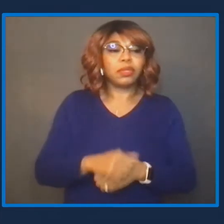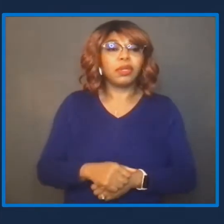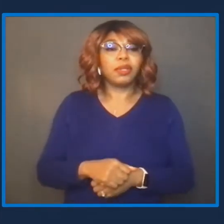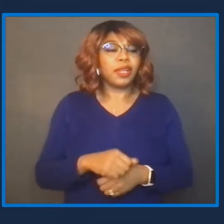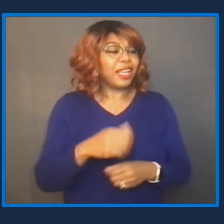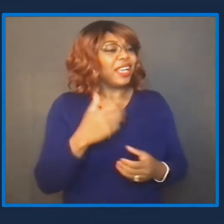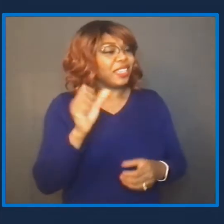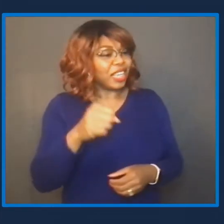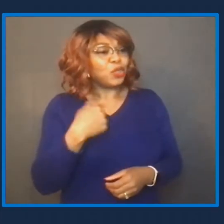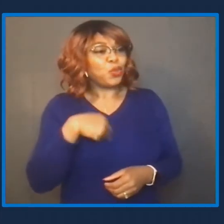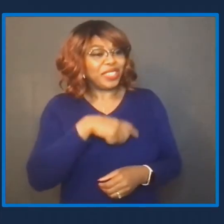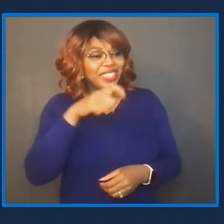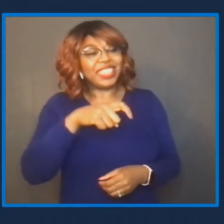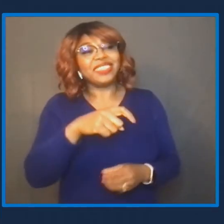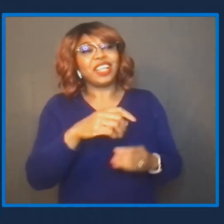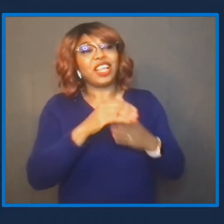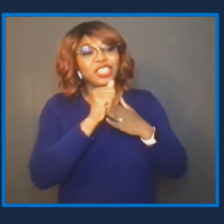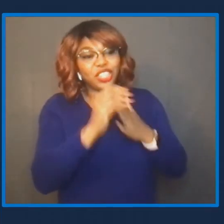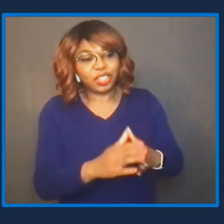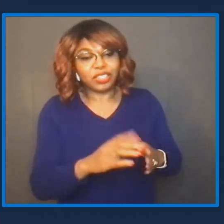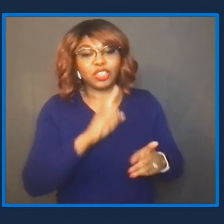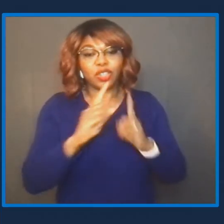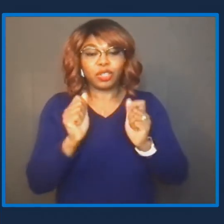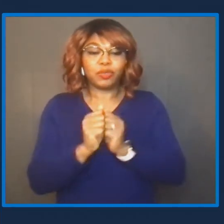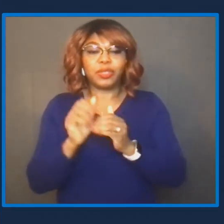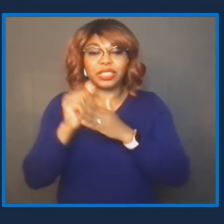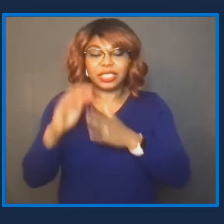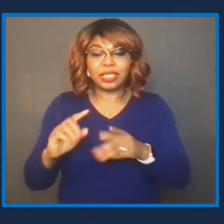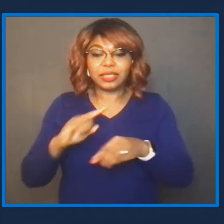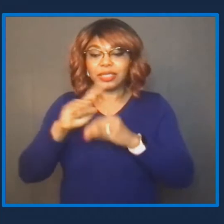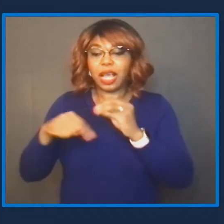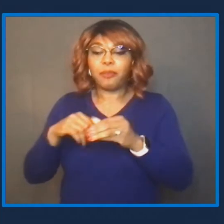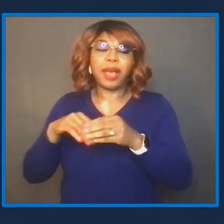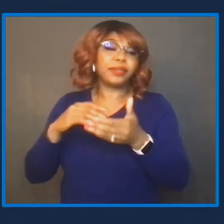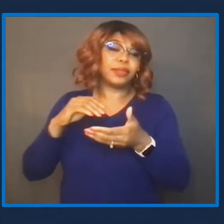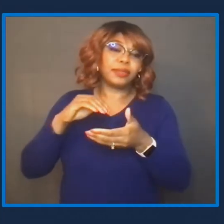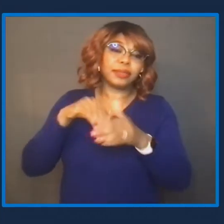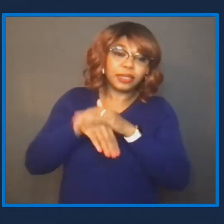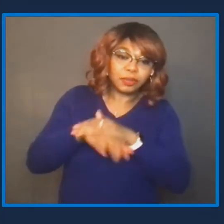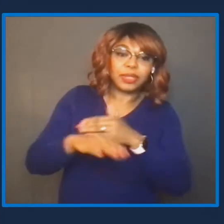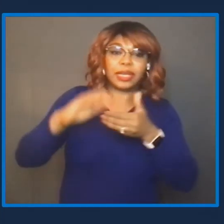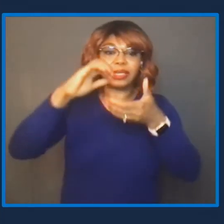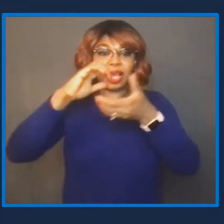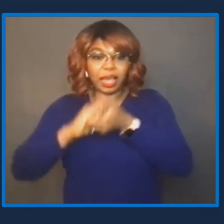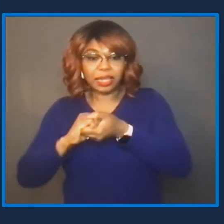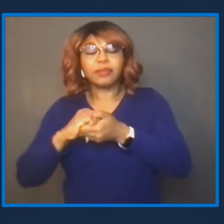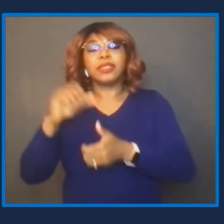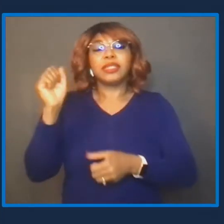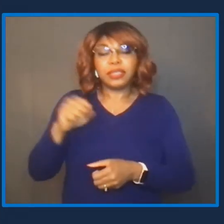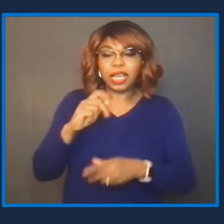about accessibility and allyship there. So yes, people with disabilities engaged in the conversation